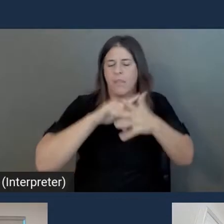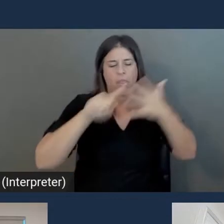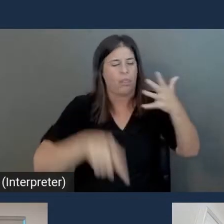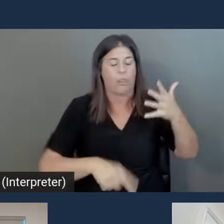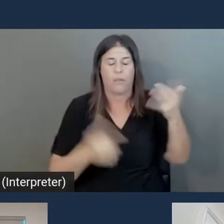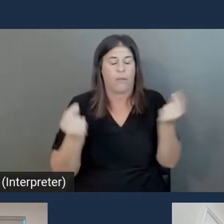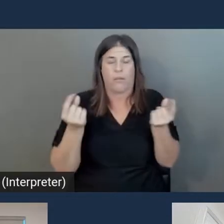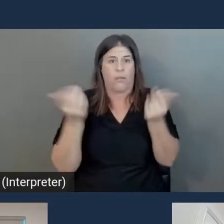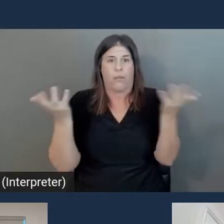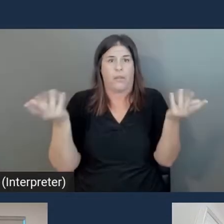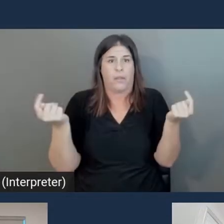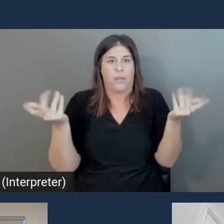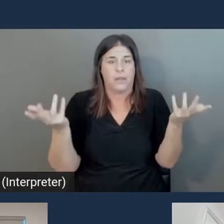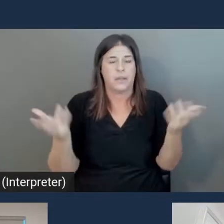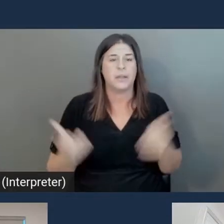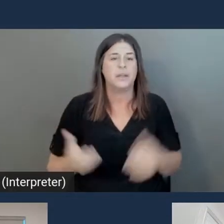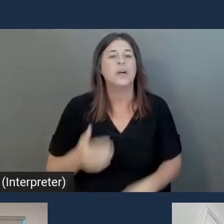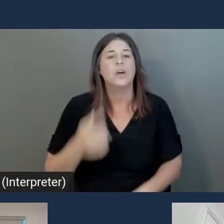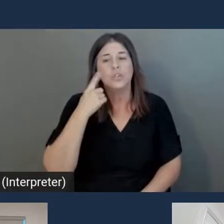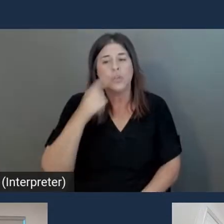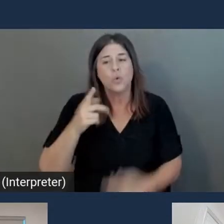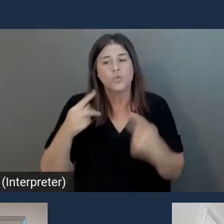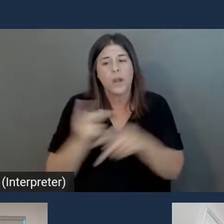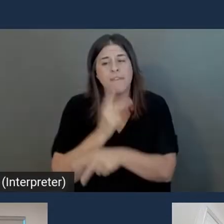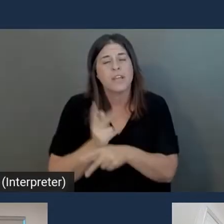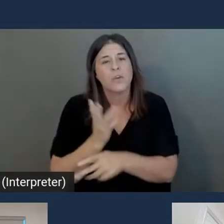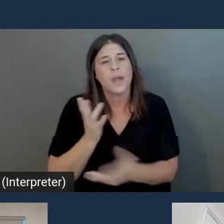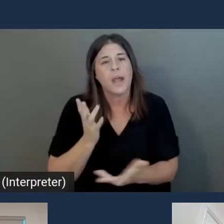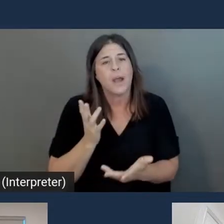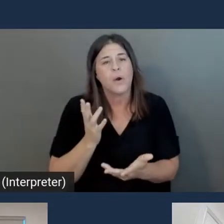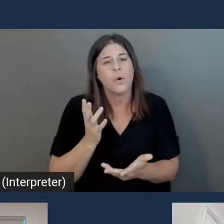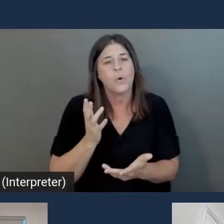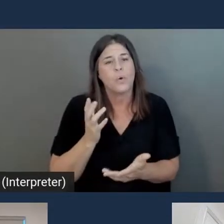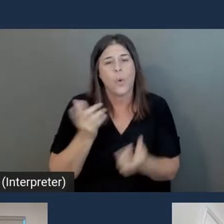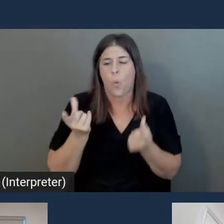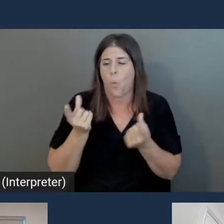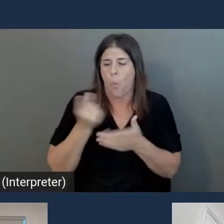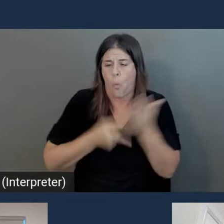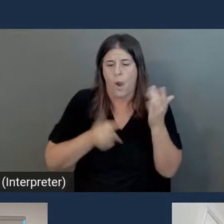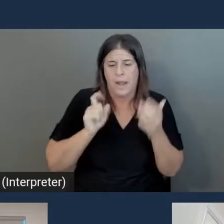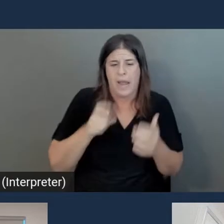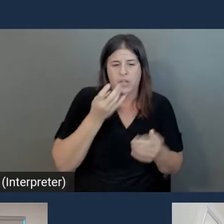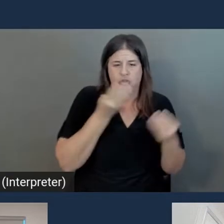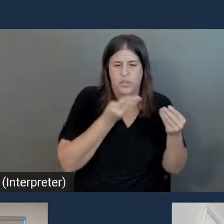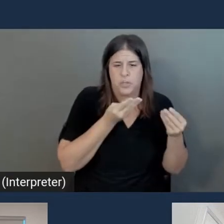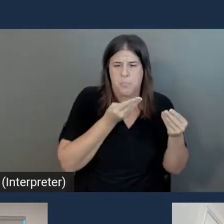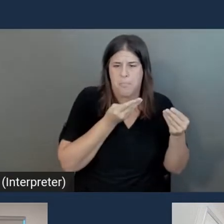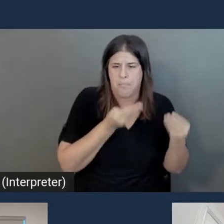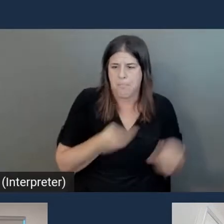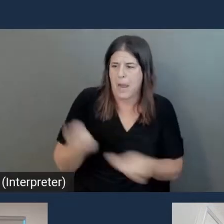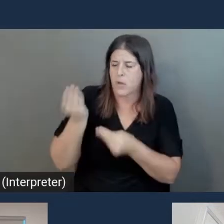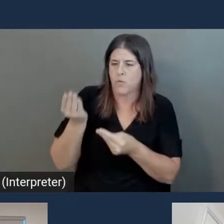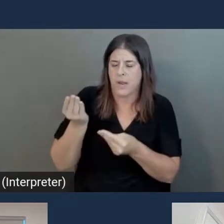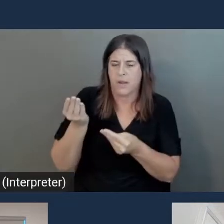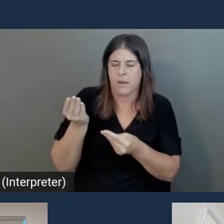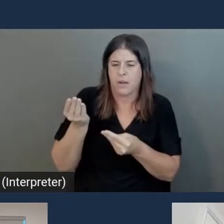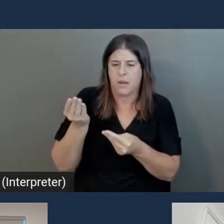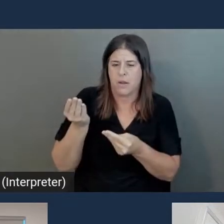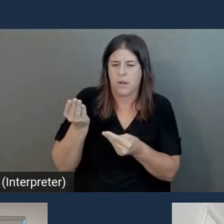And in order to figure out what to migrate, you also have to figure out, what is it that I will migrate first.